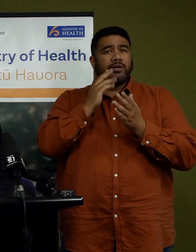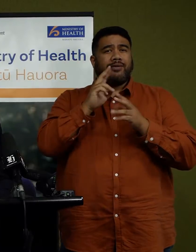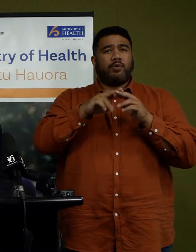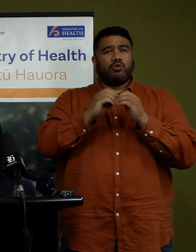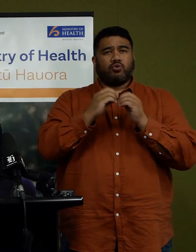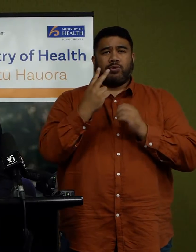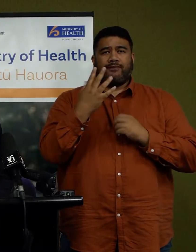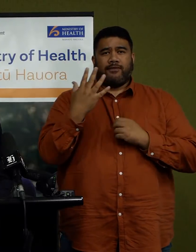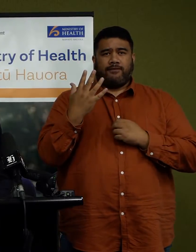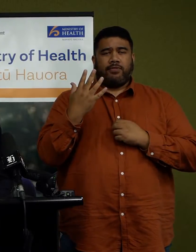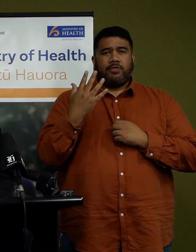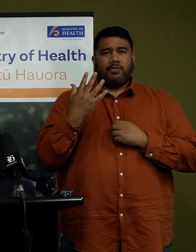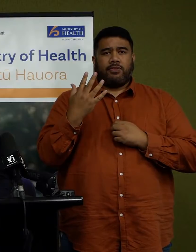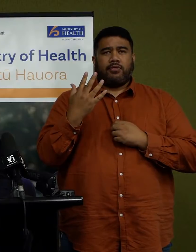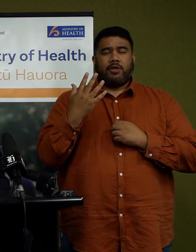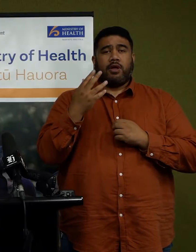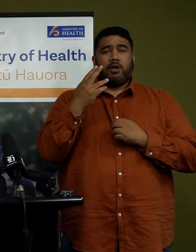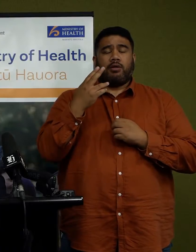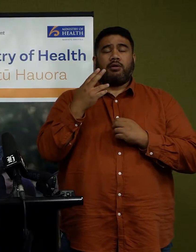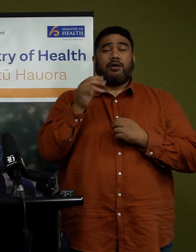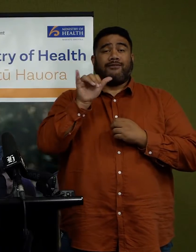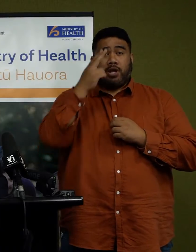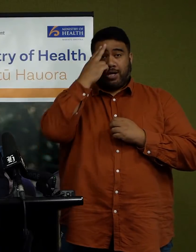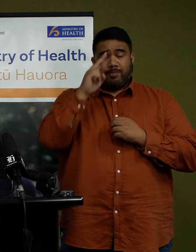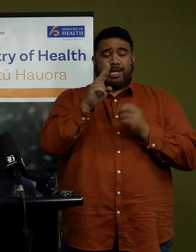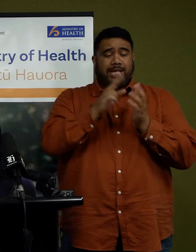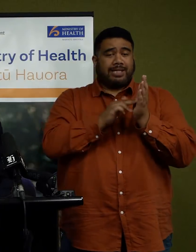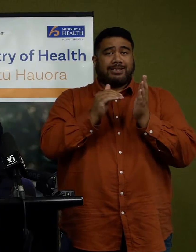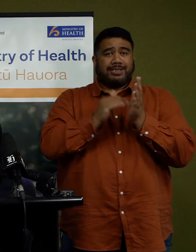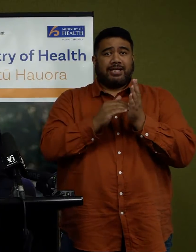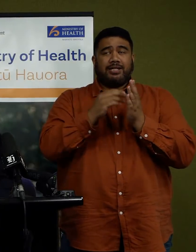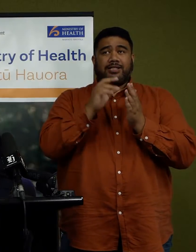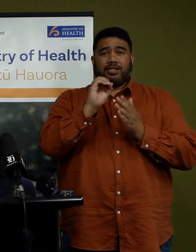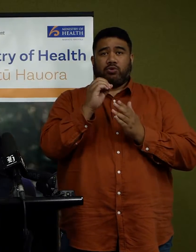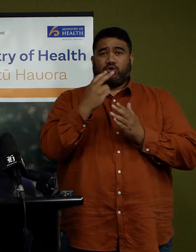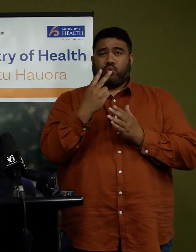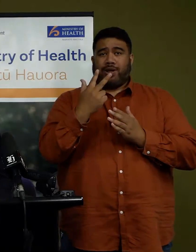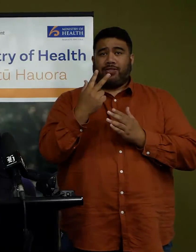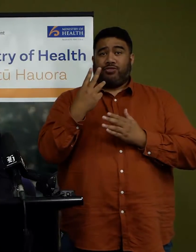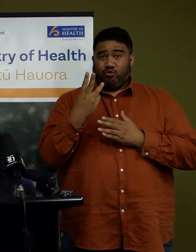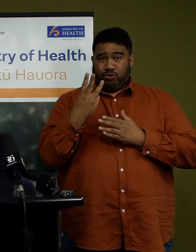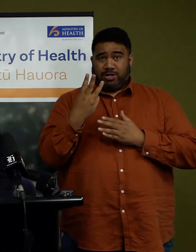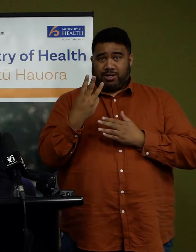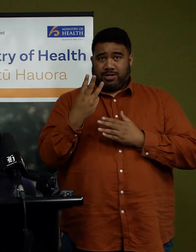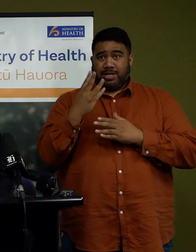It was flight NZ0283 Singapore to Auckland.